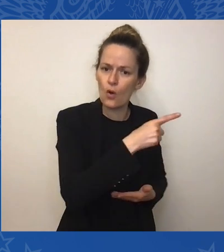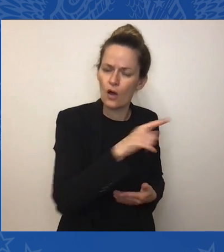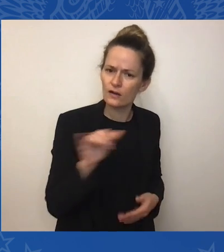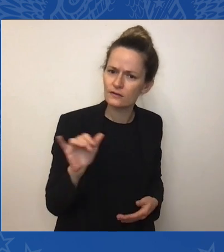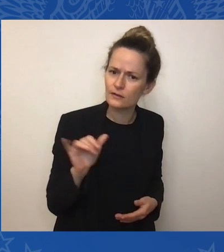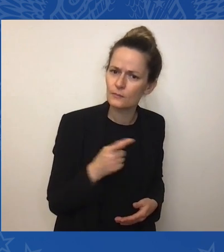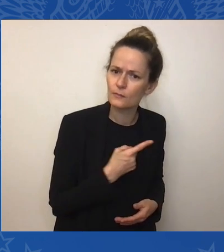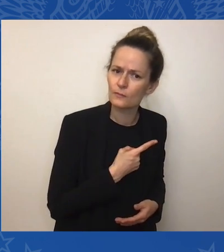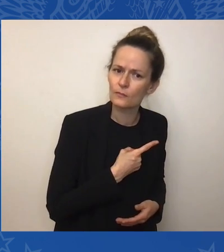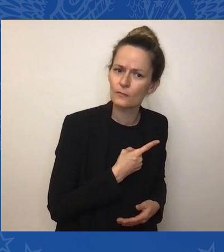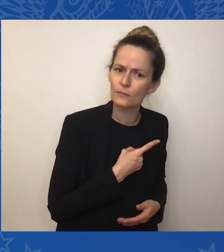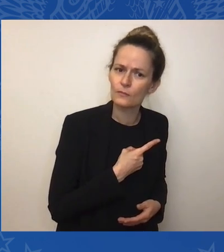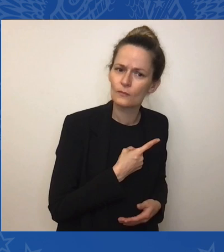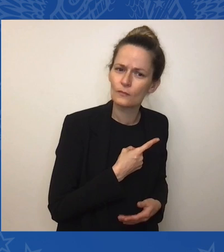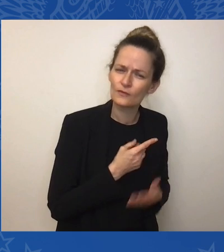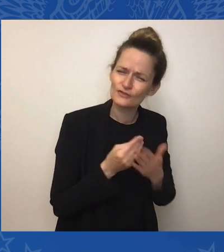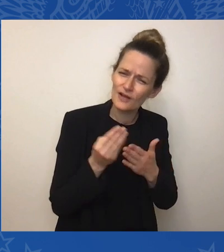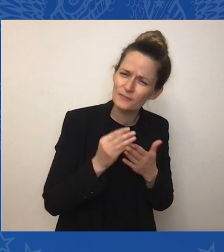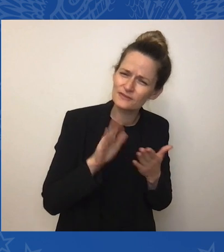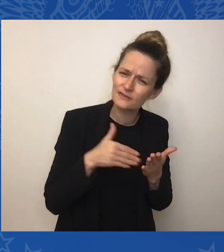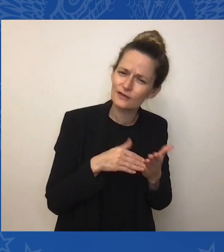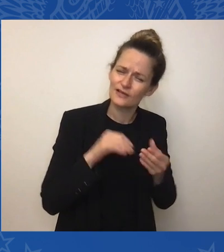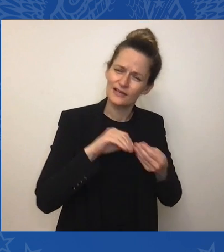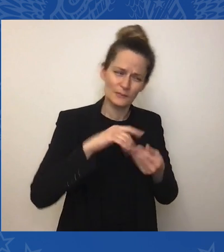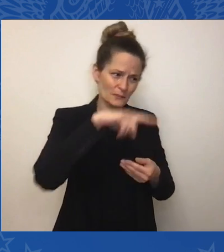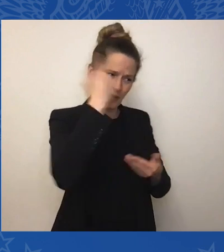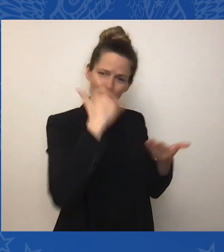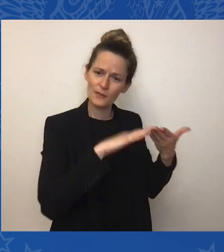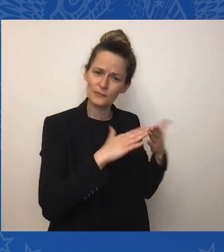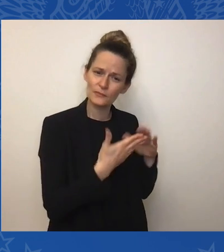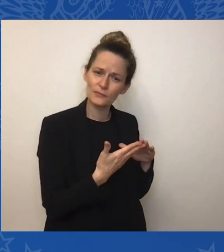I went and met with every one of those parents, every one of those families.